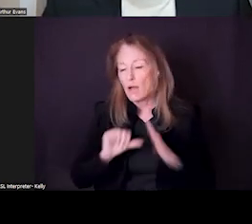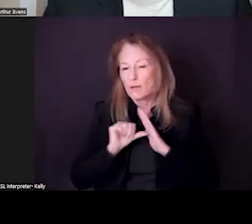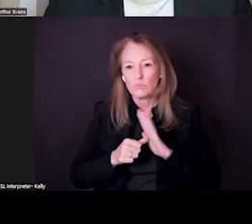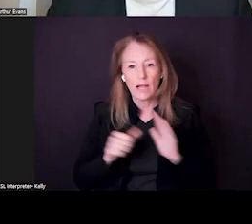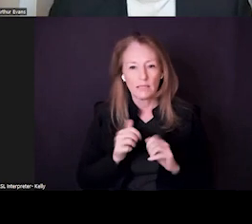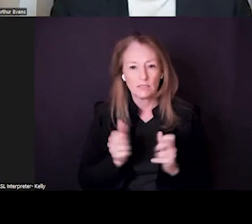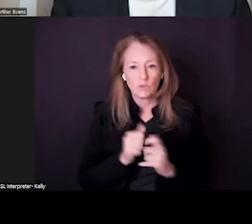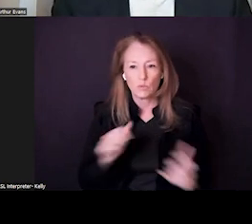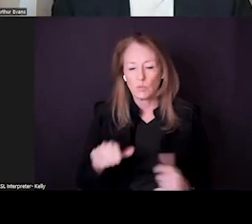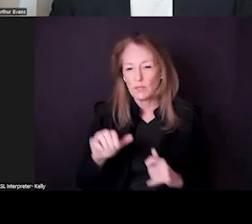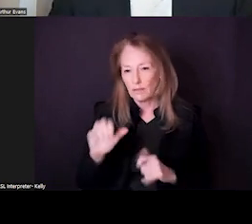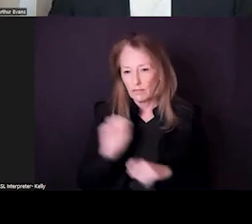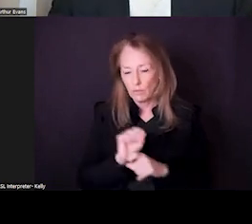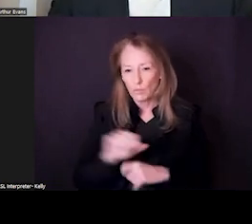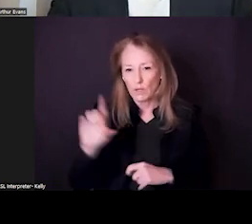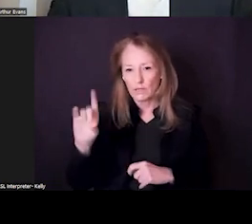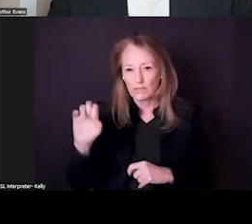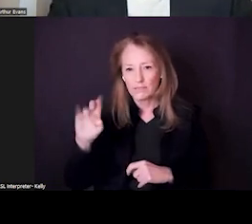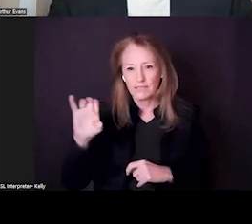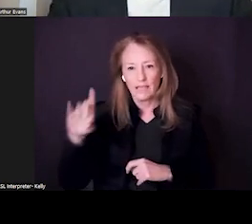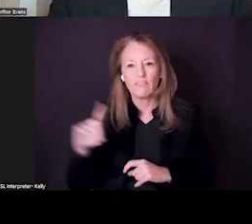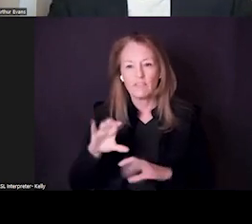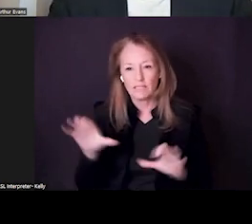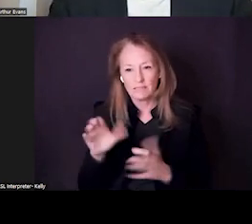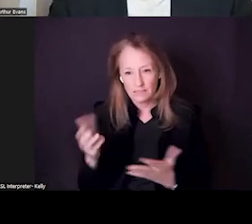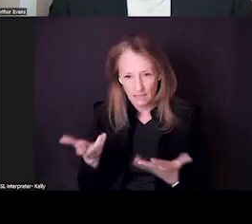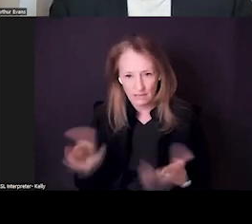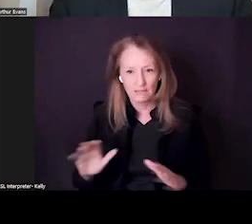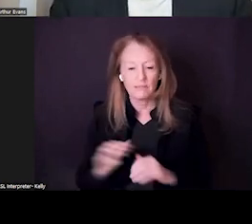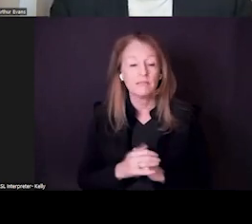TO ACKNOWLEDGE THAT. SO WHAT I AM GOING TO DO IS I ALWAYS LIKE